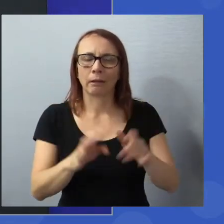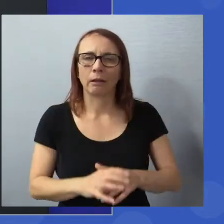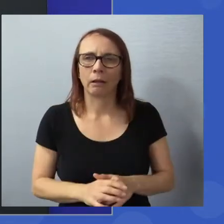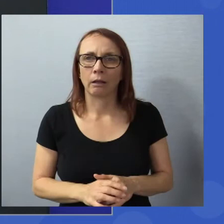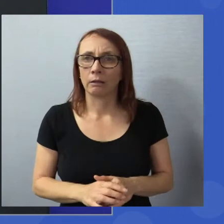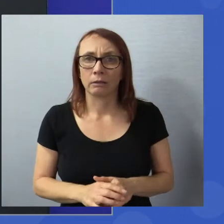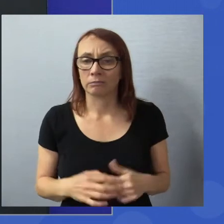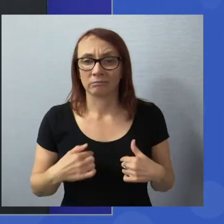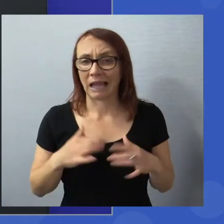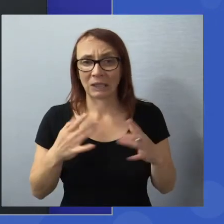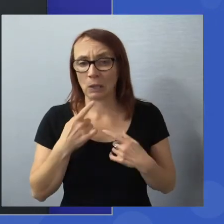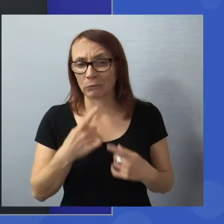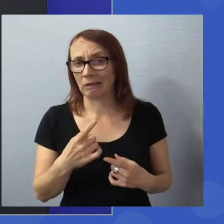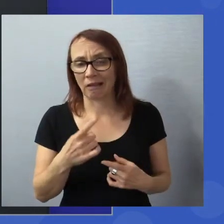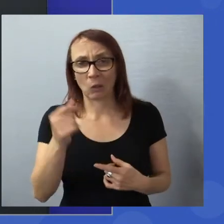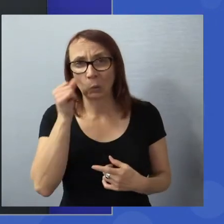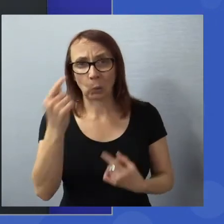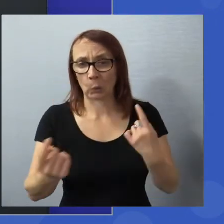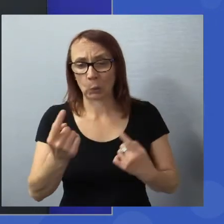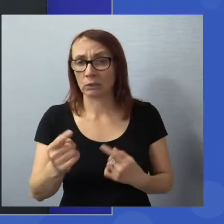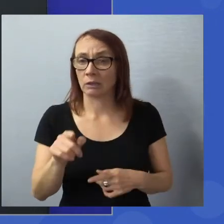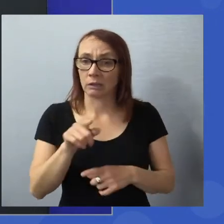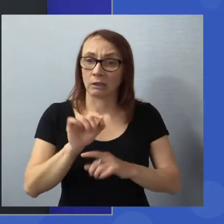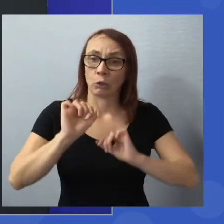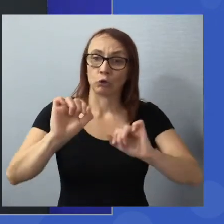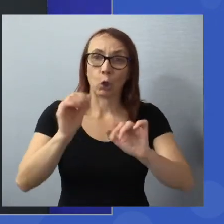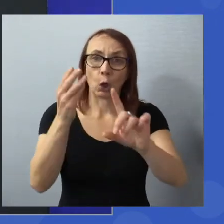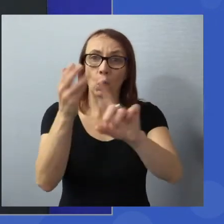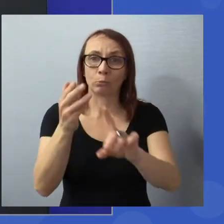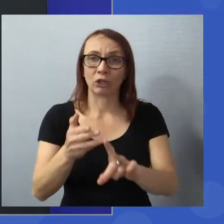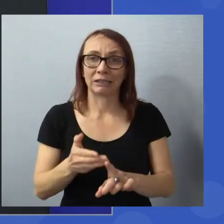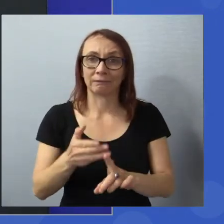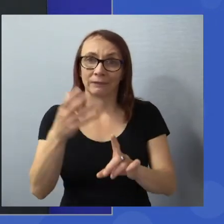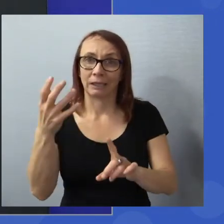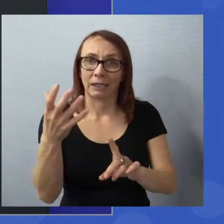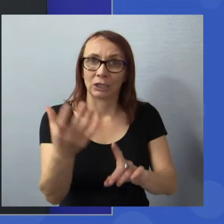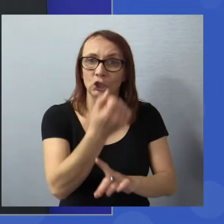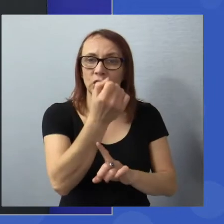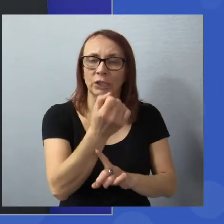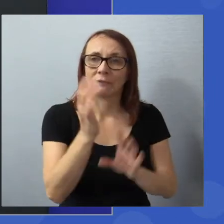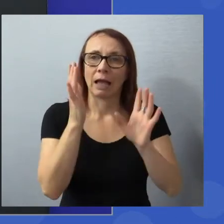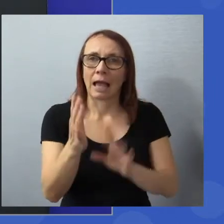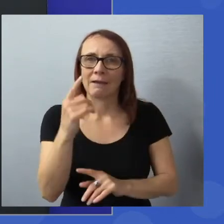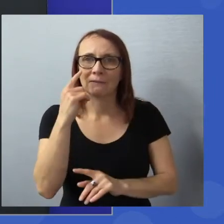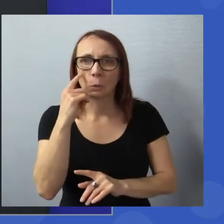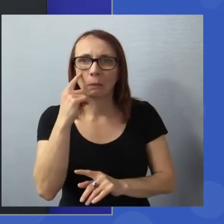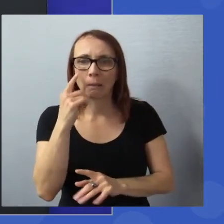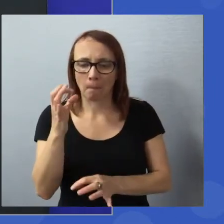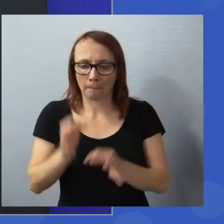tell you that to achieve the kinds of objectives that you're interested in we also need to think about how we do politics so not just about where the